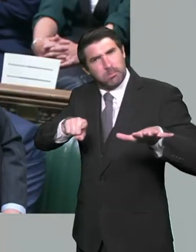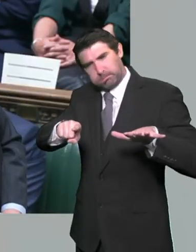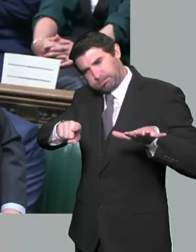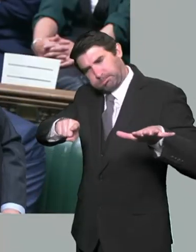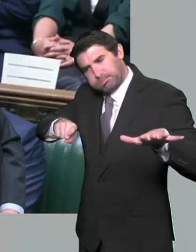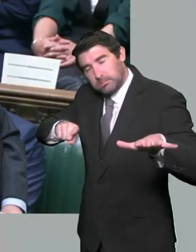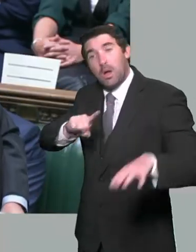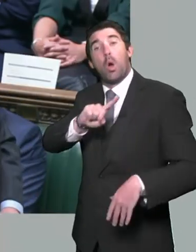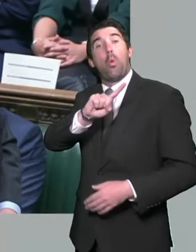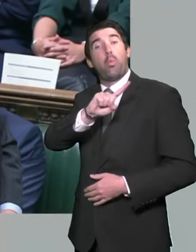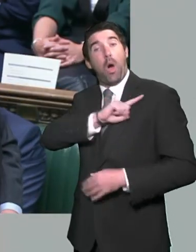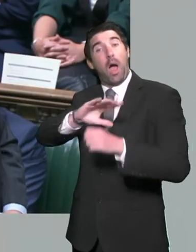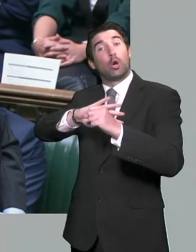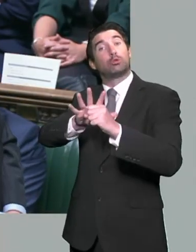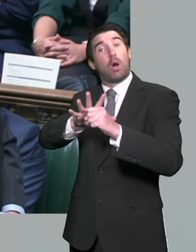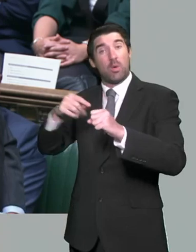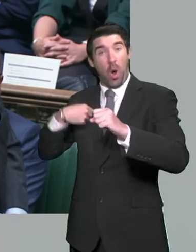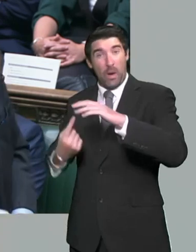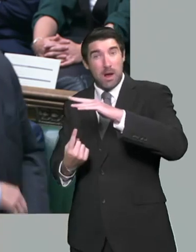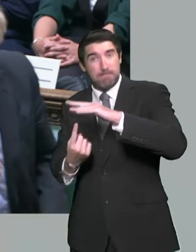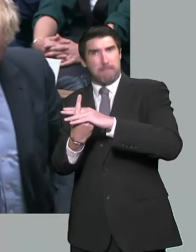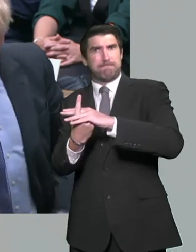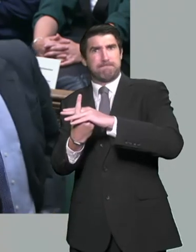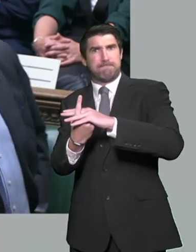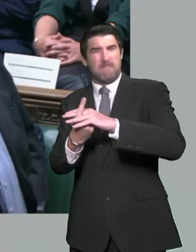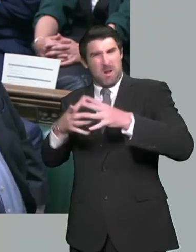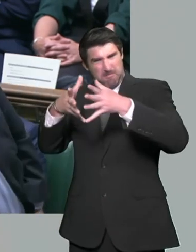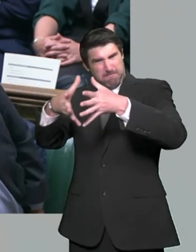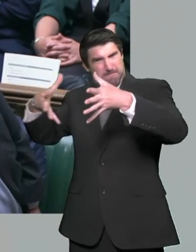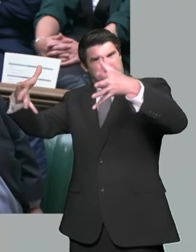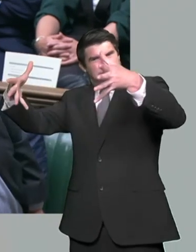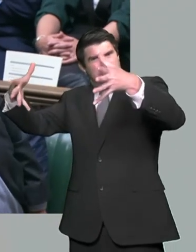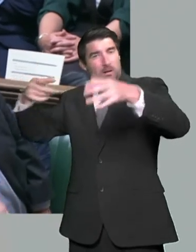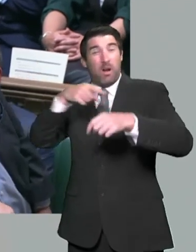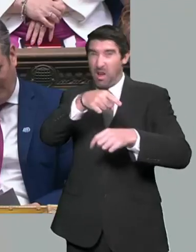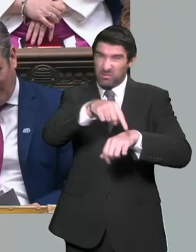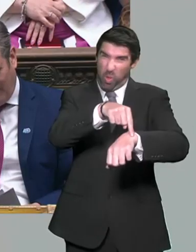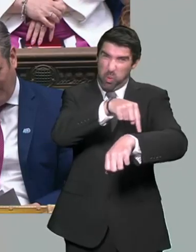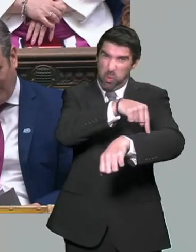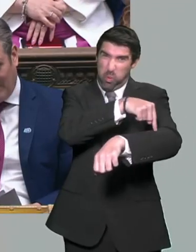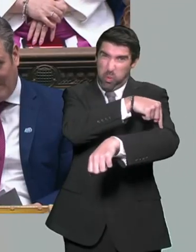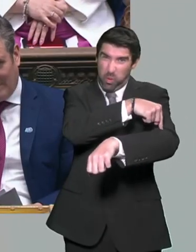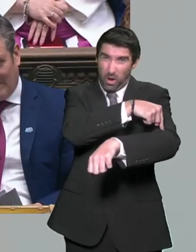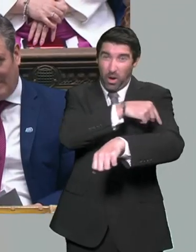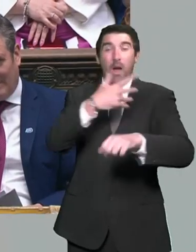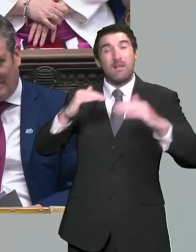of the pandemic faster than they did, because we took the right decisions to come out of